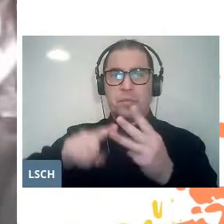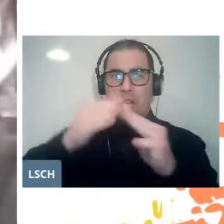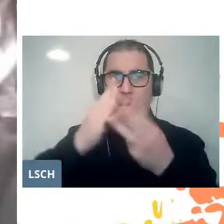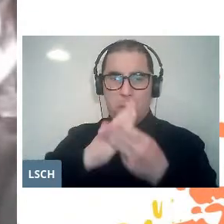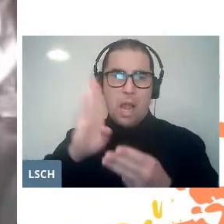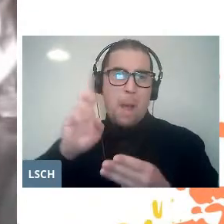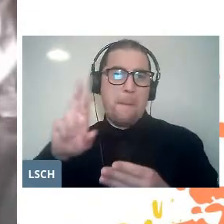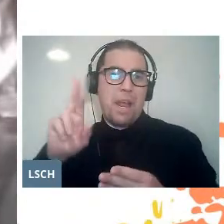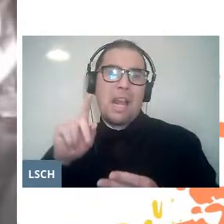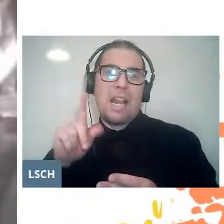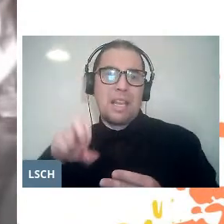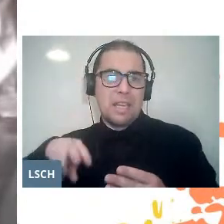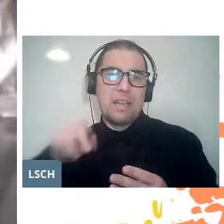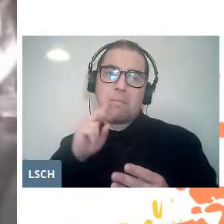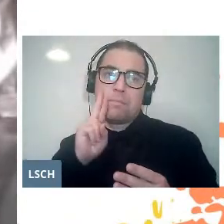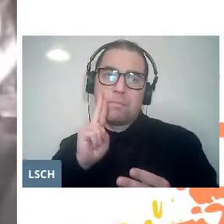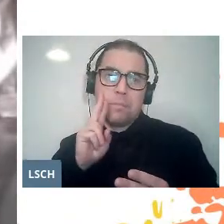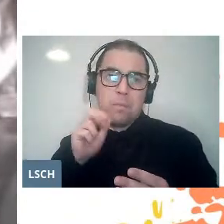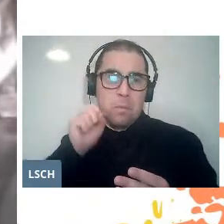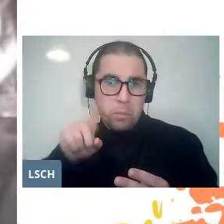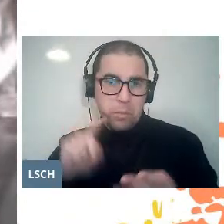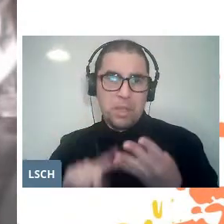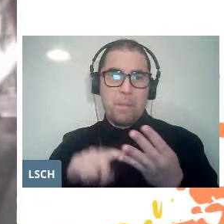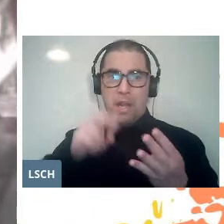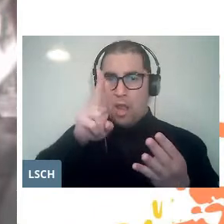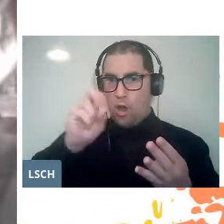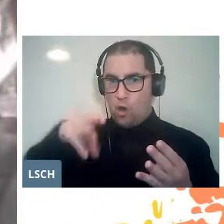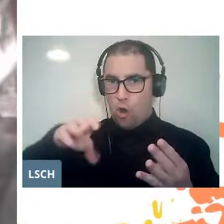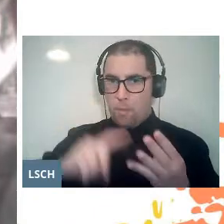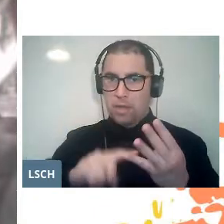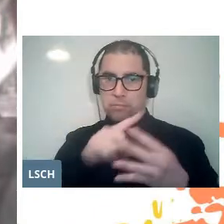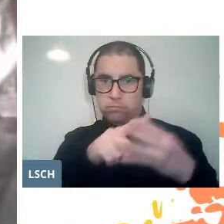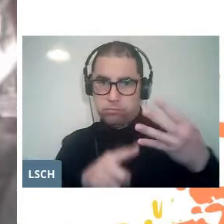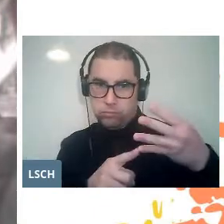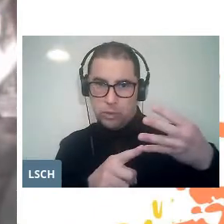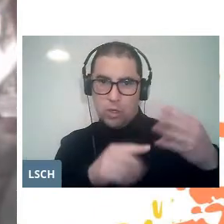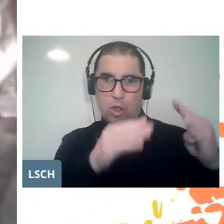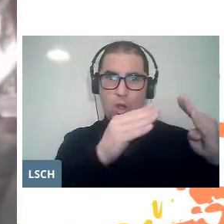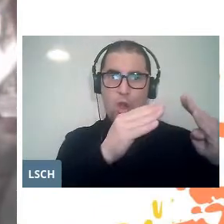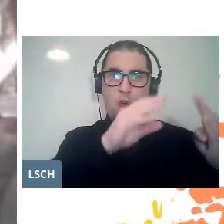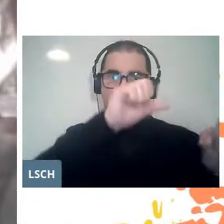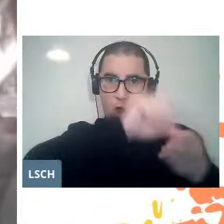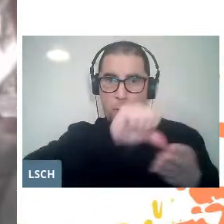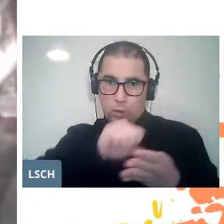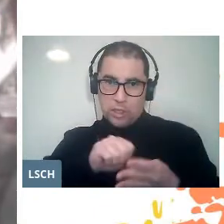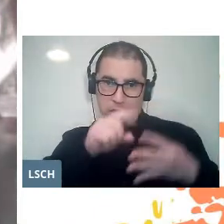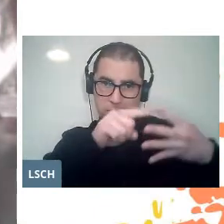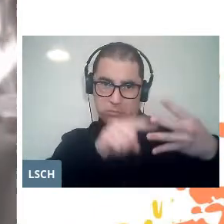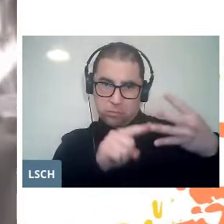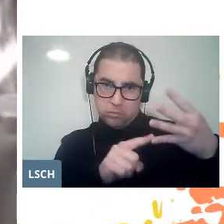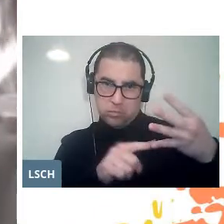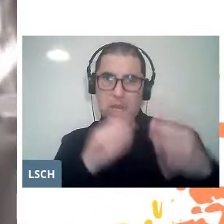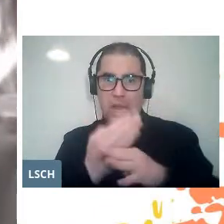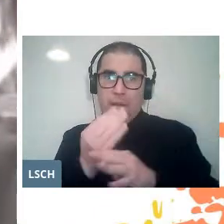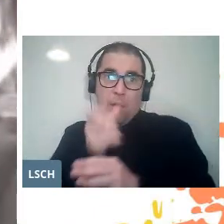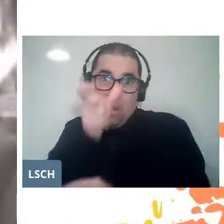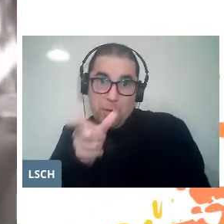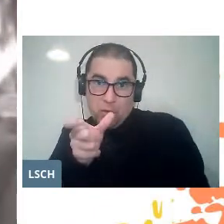and also the Rome school. These centers, organized by patron of the arts, is to say, by aristocrats,